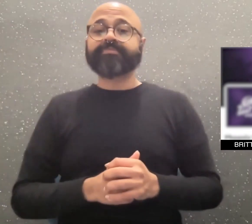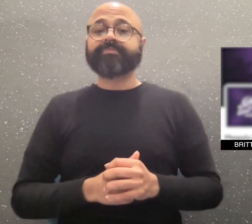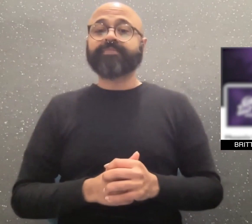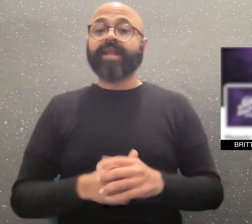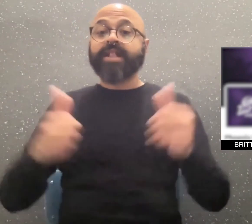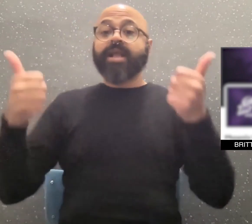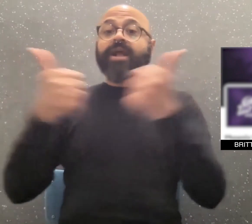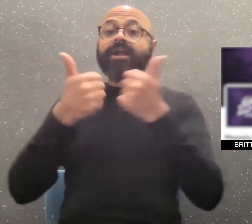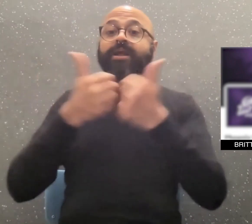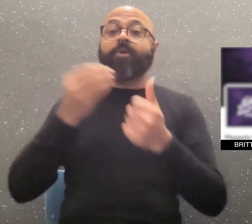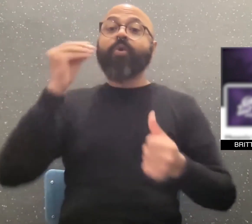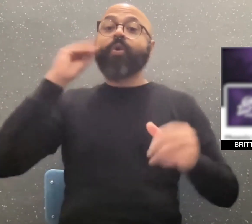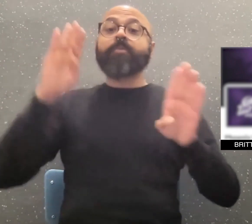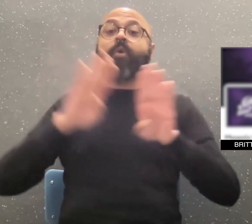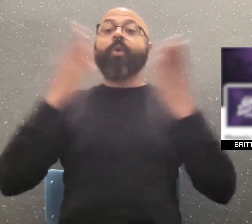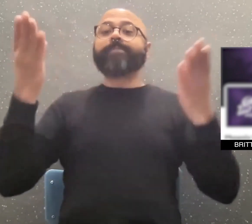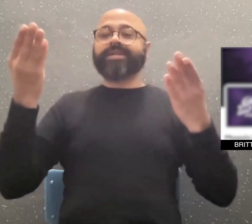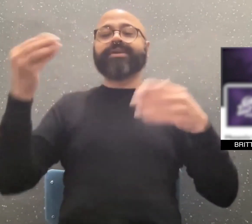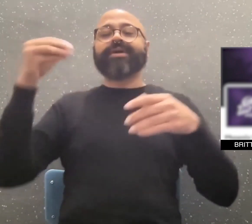the Mercury's home opener is in May